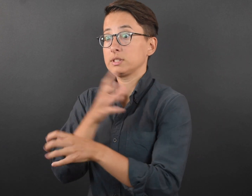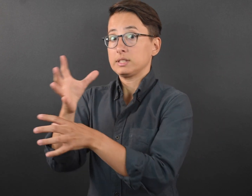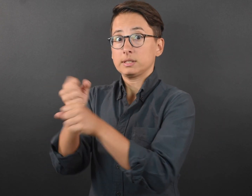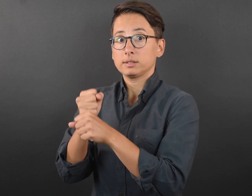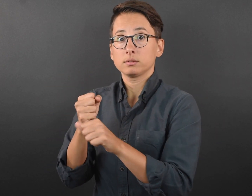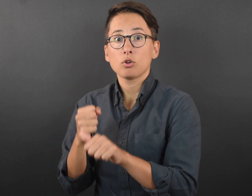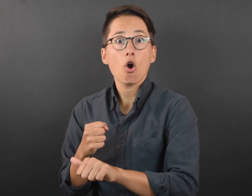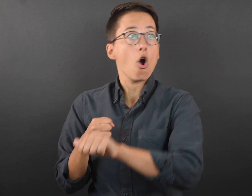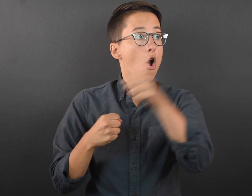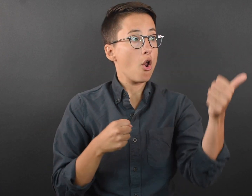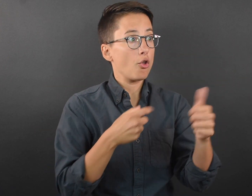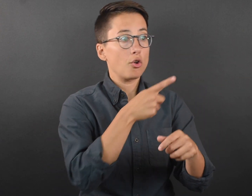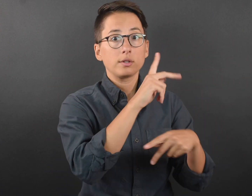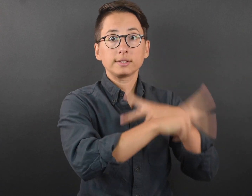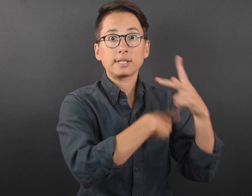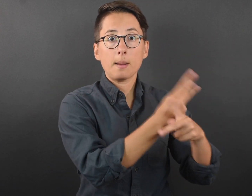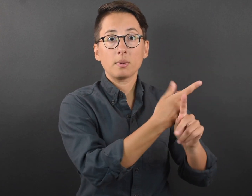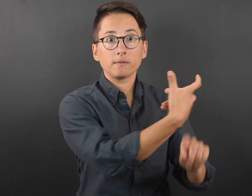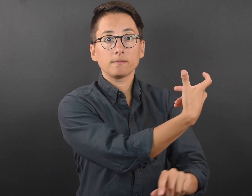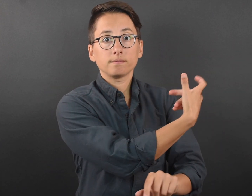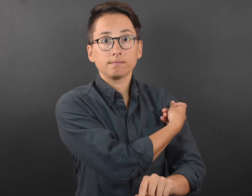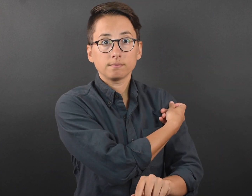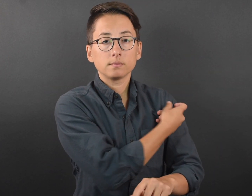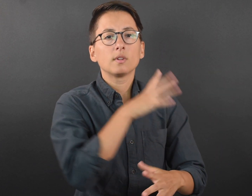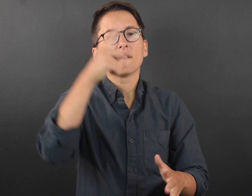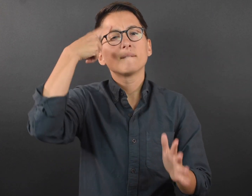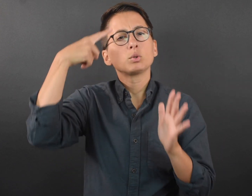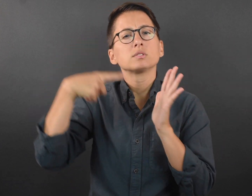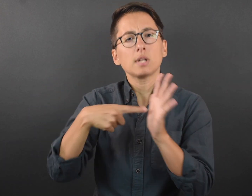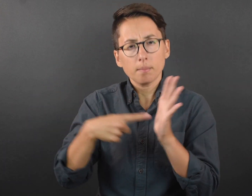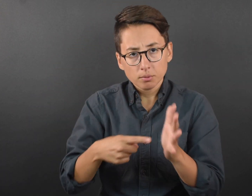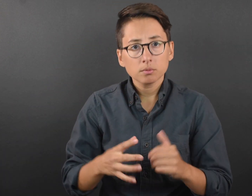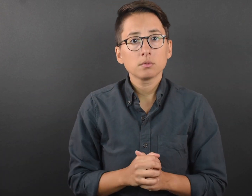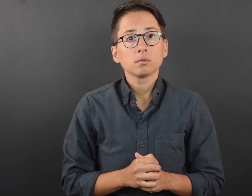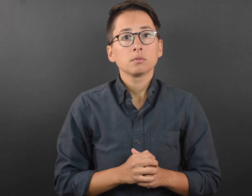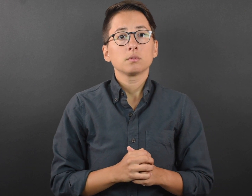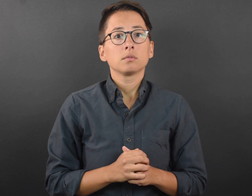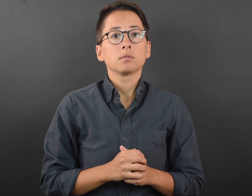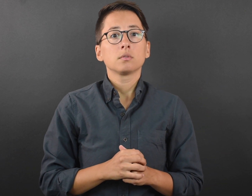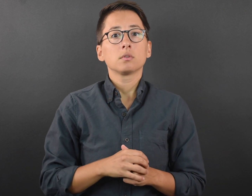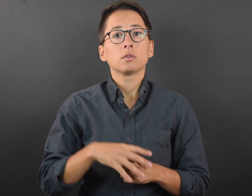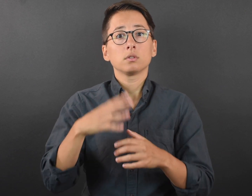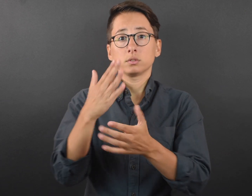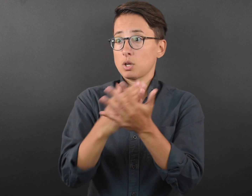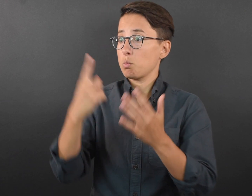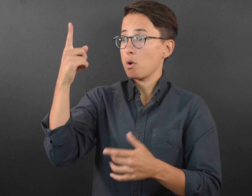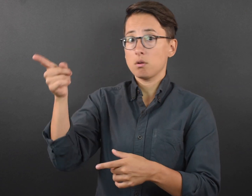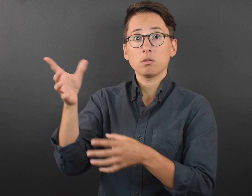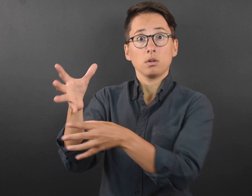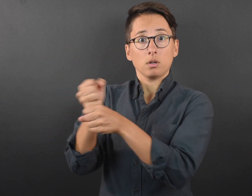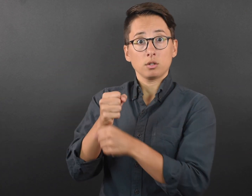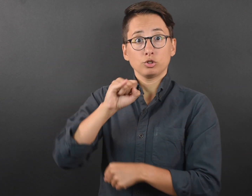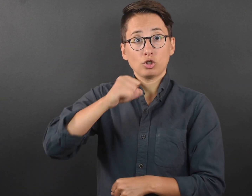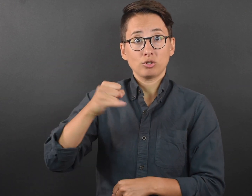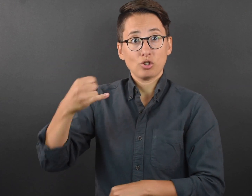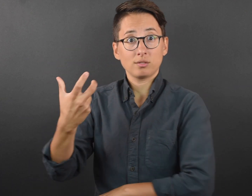19 vaccine to receive a dose of another type of COVID-19. For example, someone who received